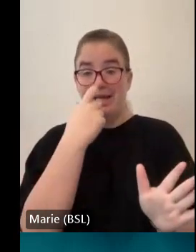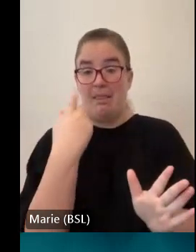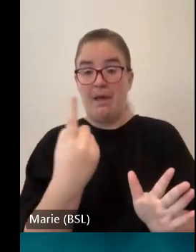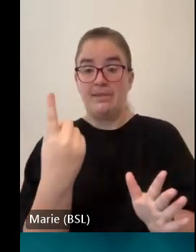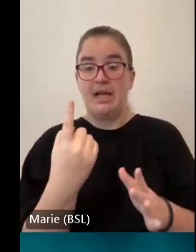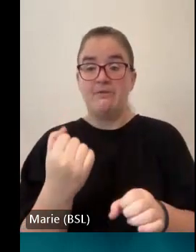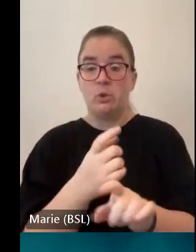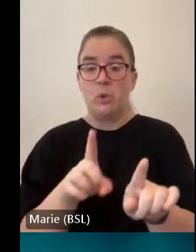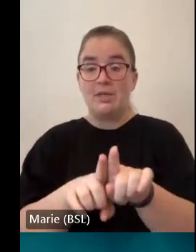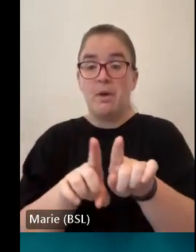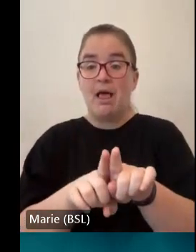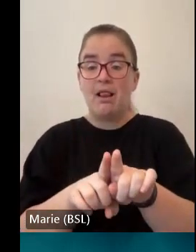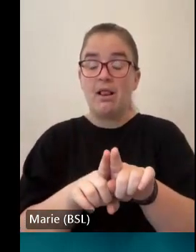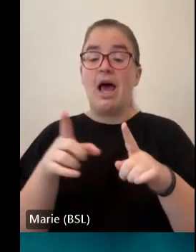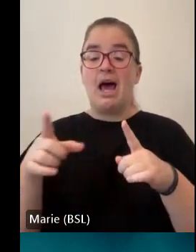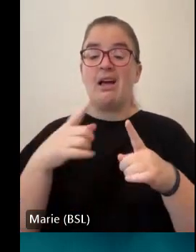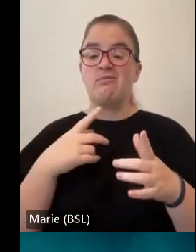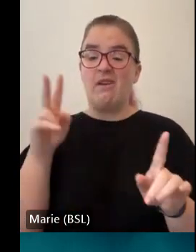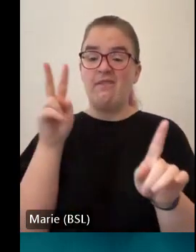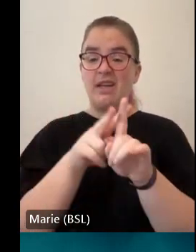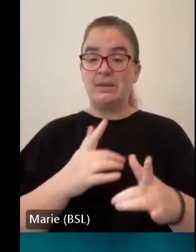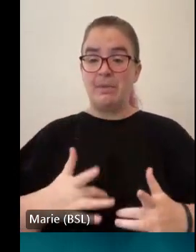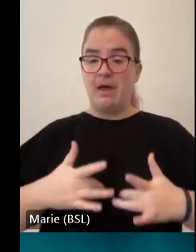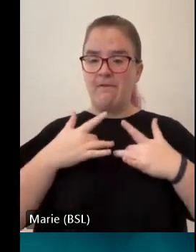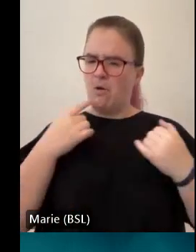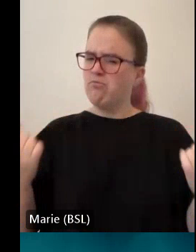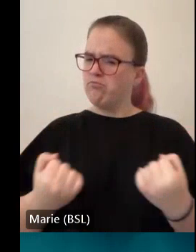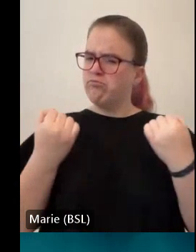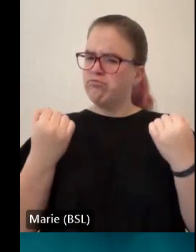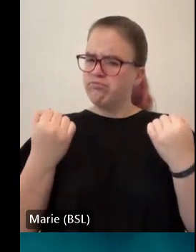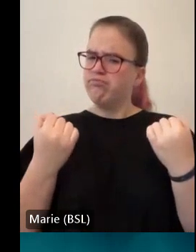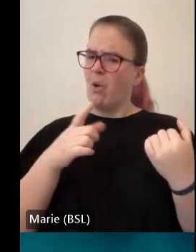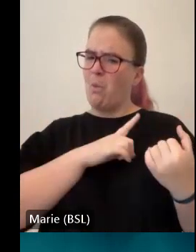and victims can often feel quite empowered when they're doing something like that.